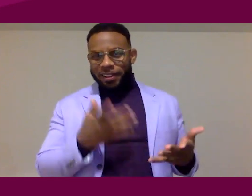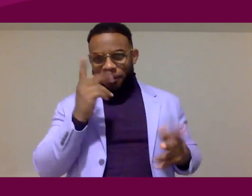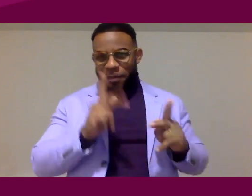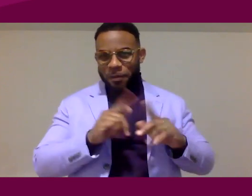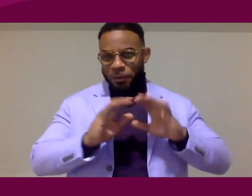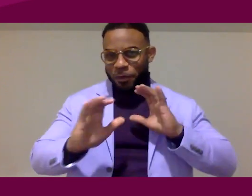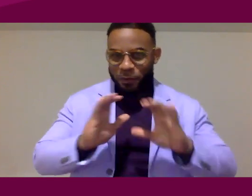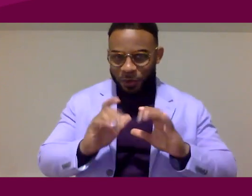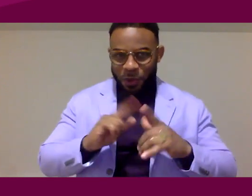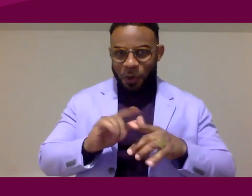to do business.